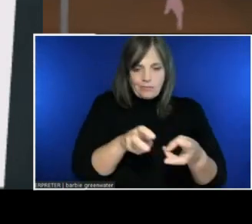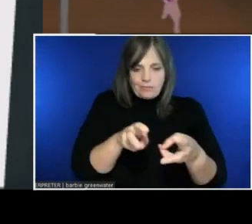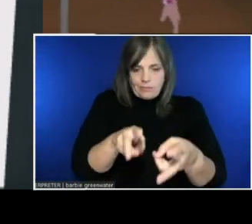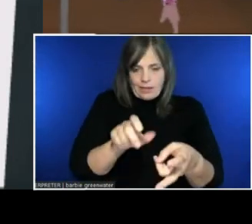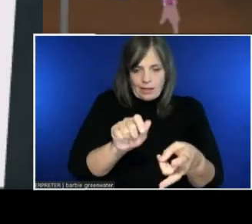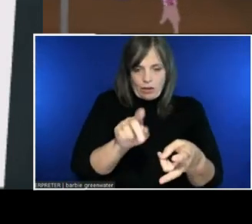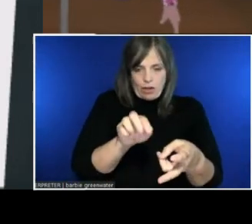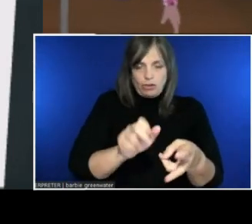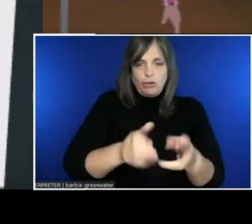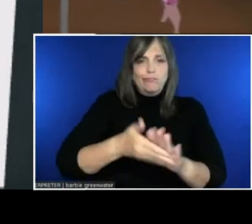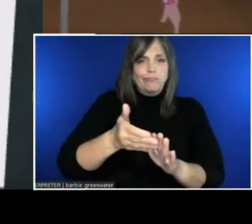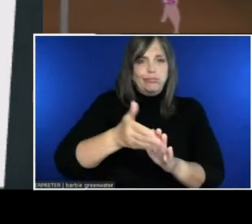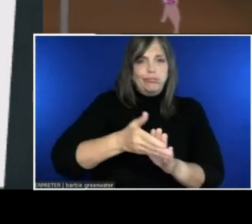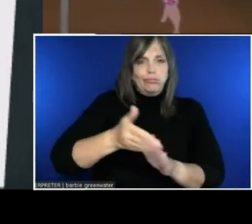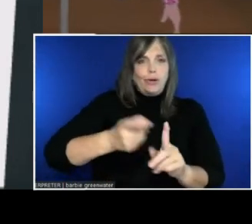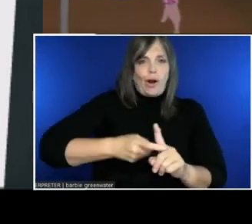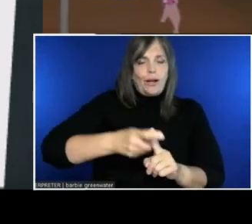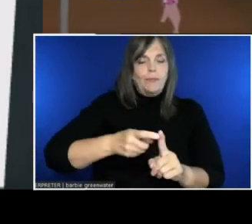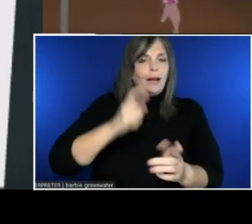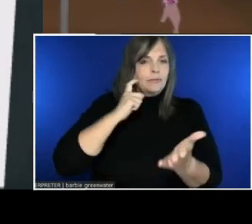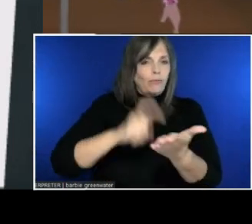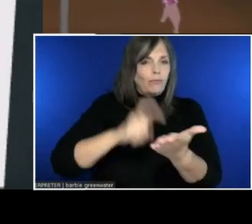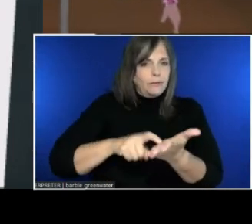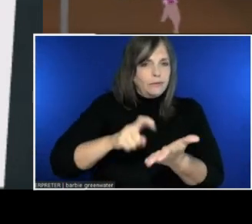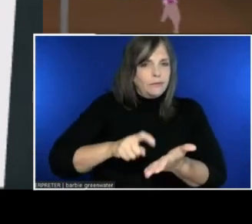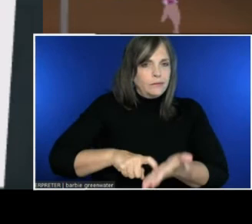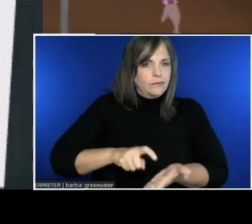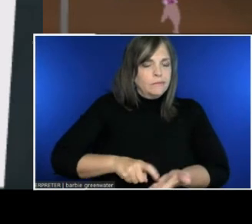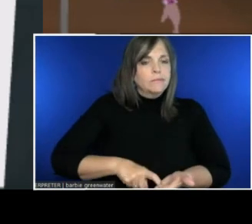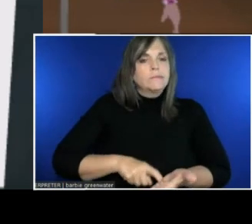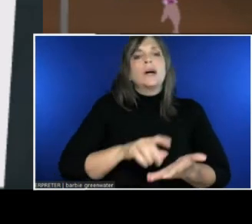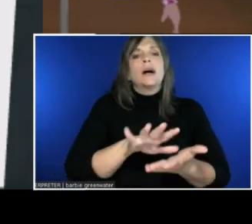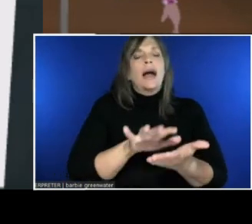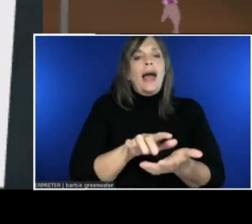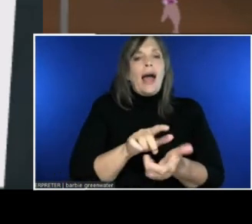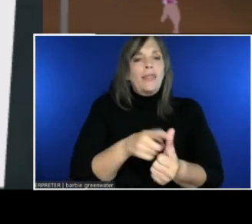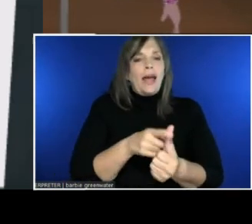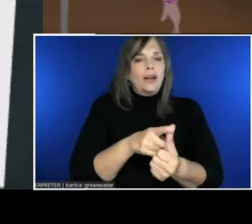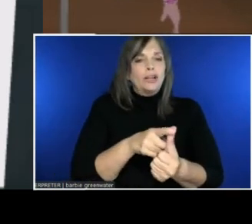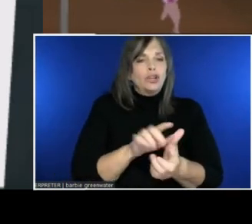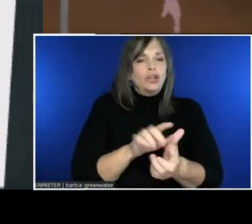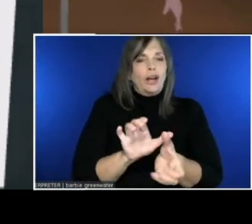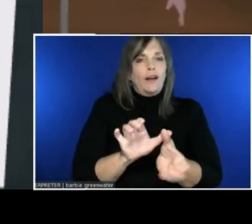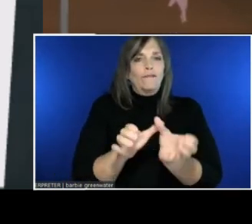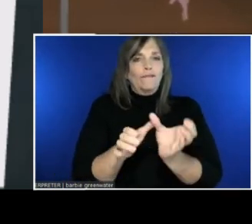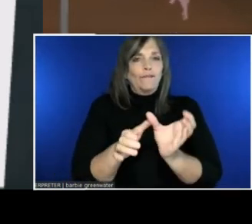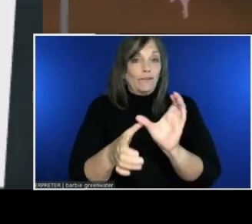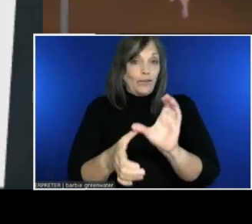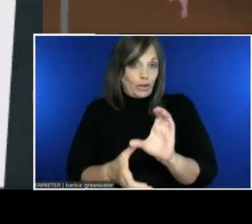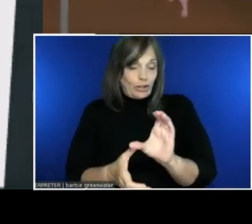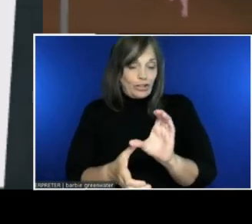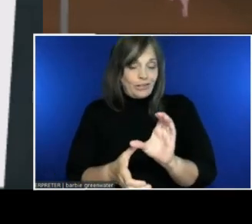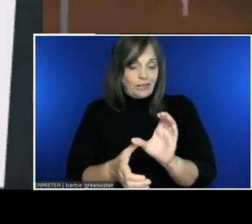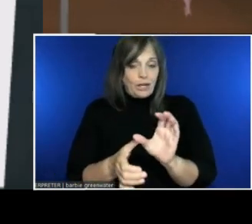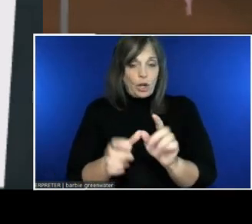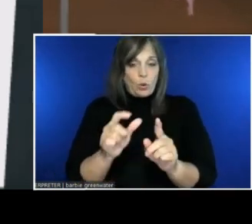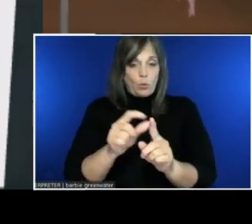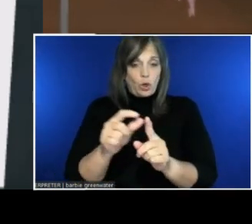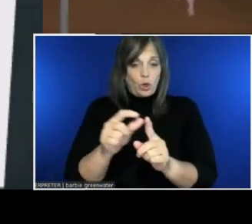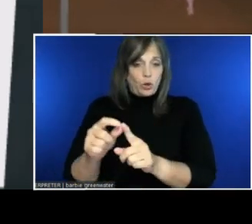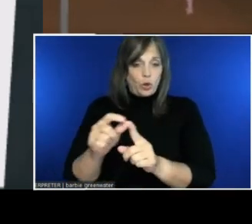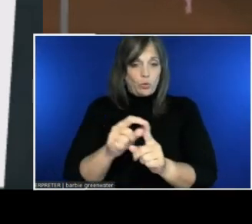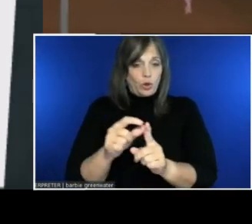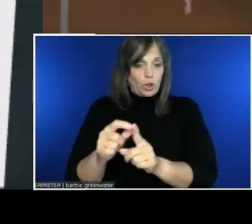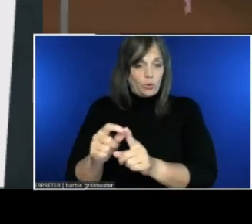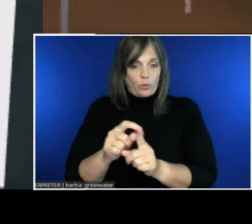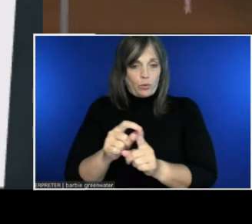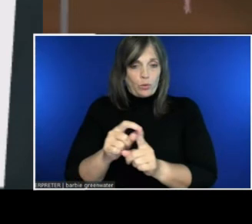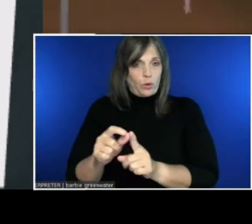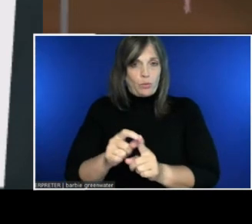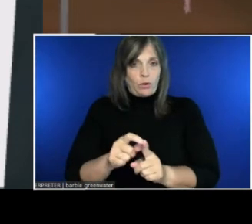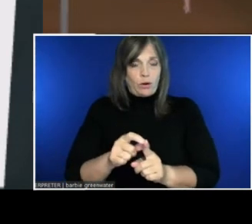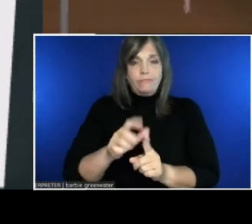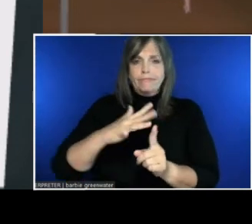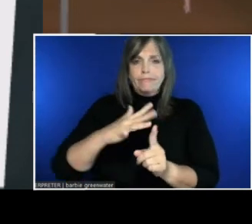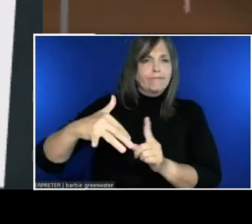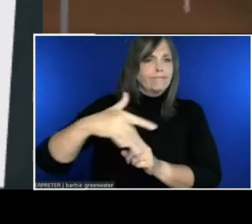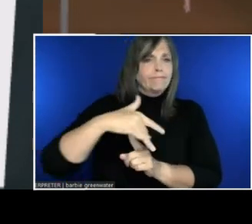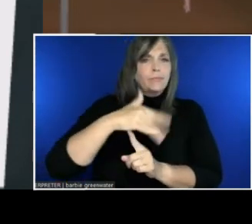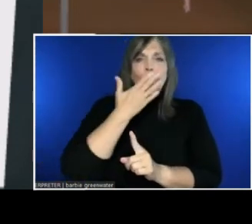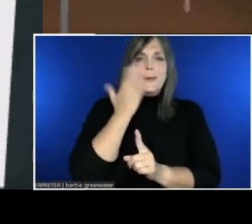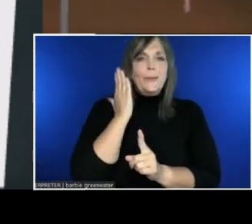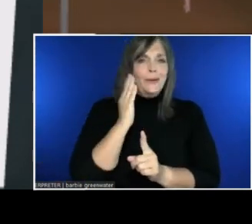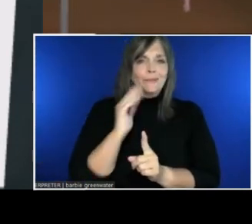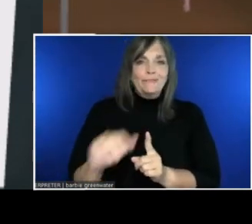initial conversion, that initial conversion is just words without context, and that initial